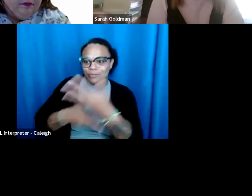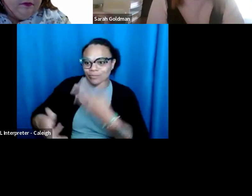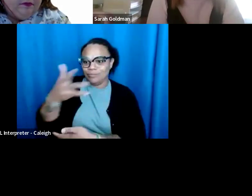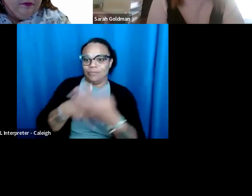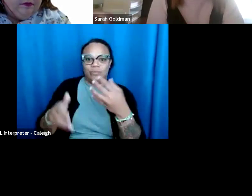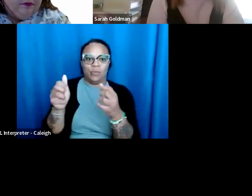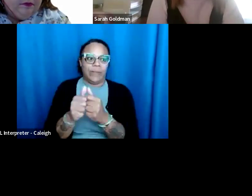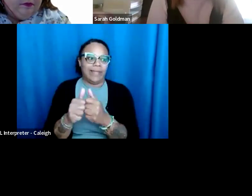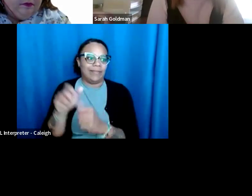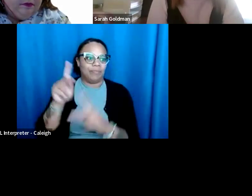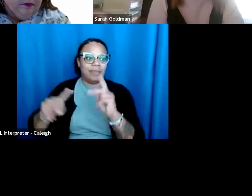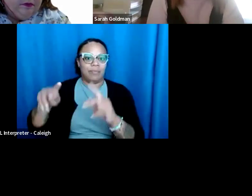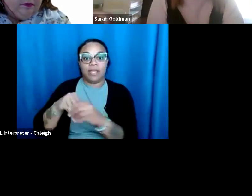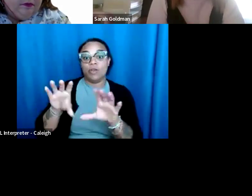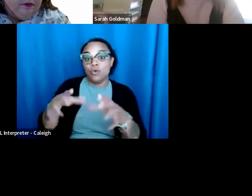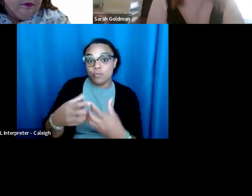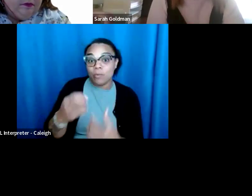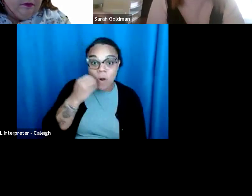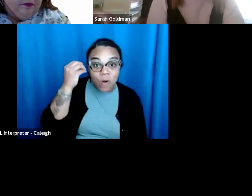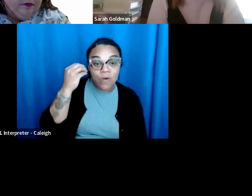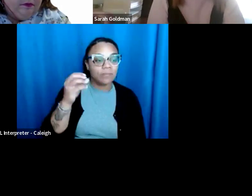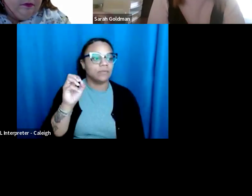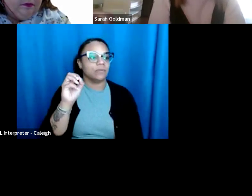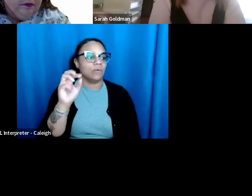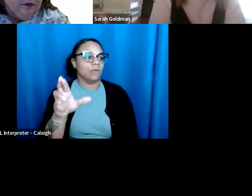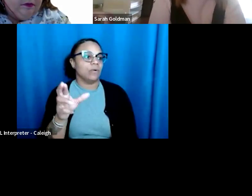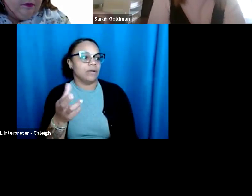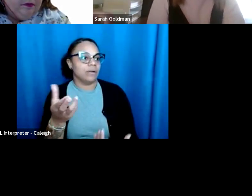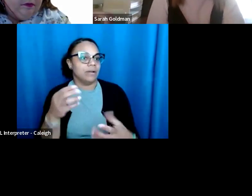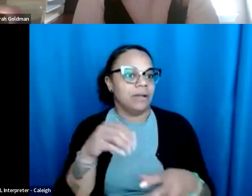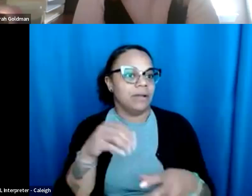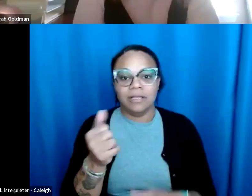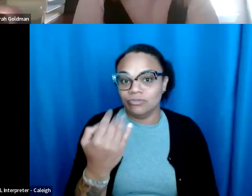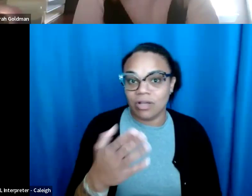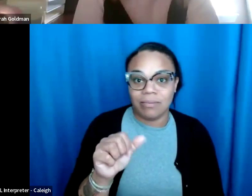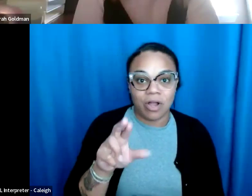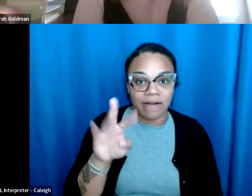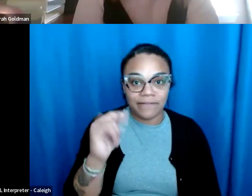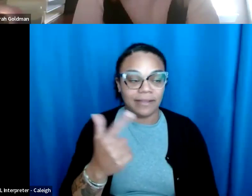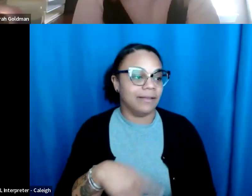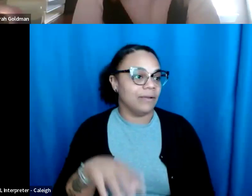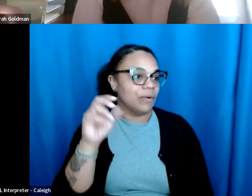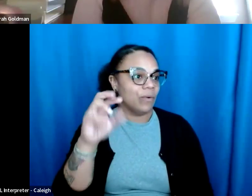or were in job carving, or working wherever in the community,